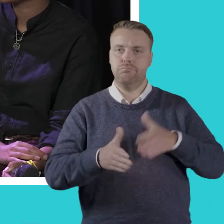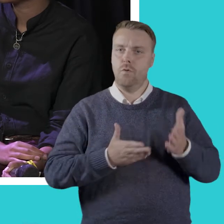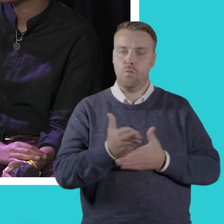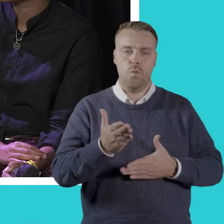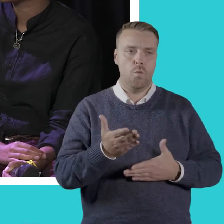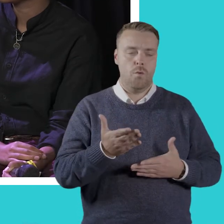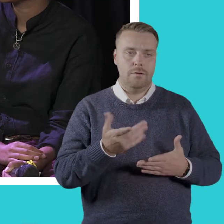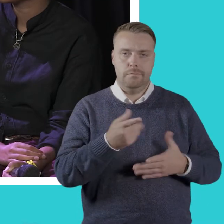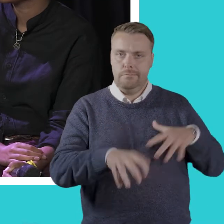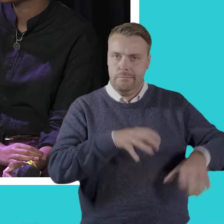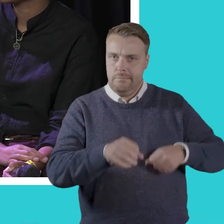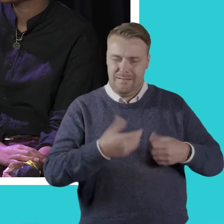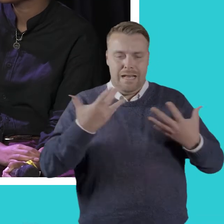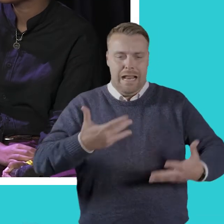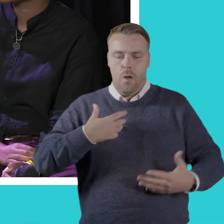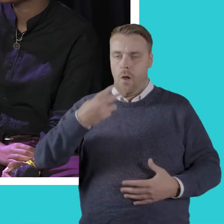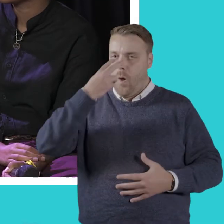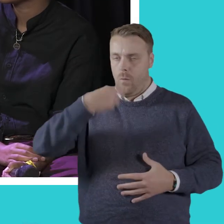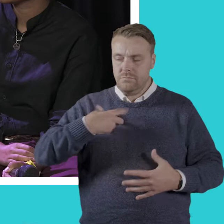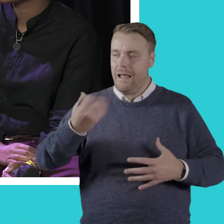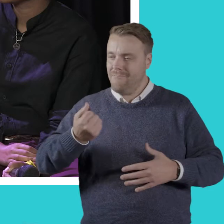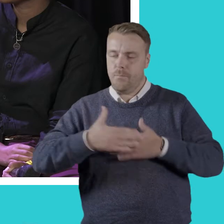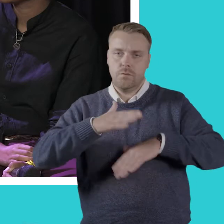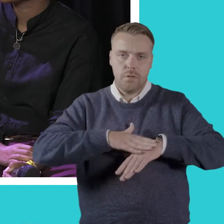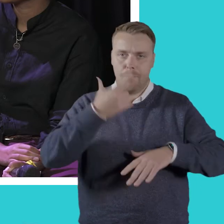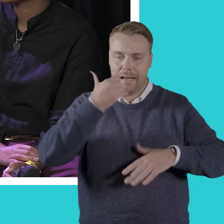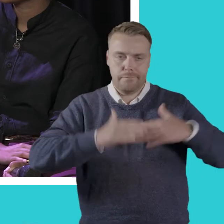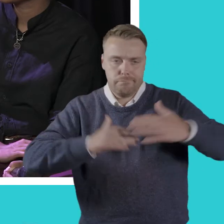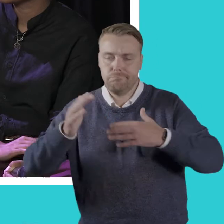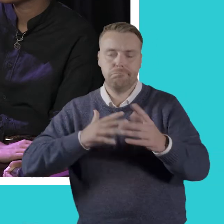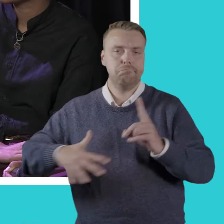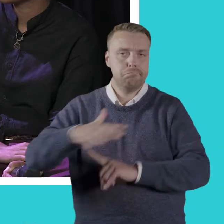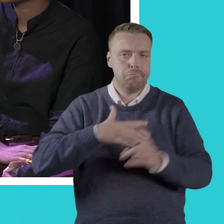and I've kind of had more time to build one. But what you know I'd love to know what do you think